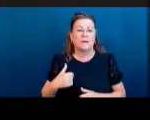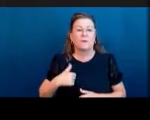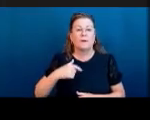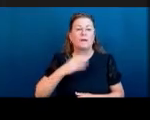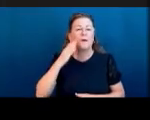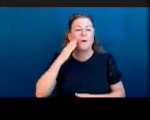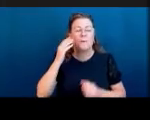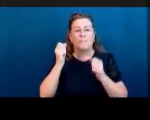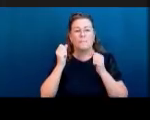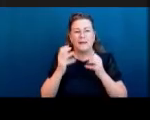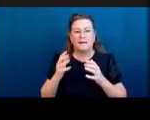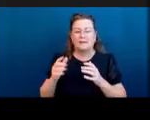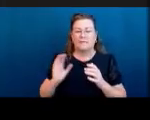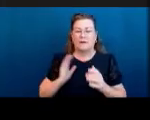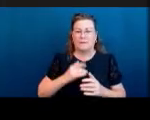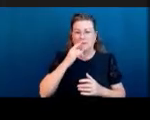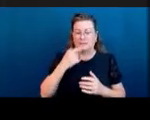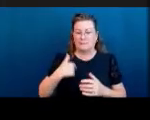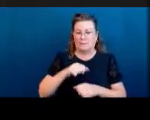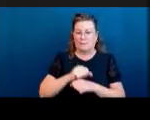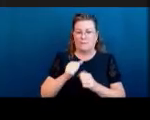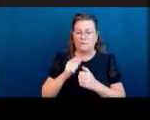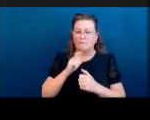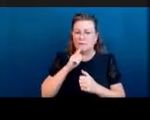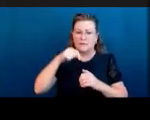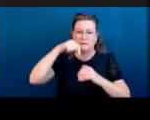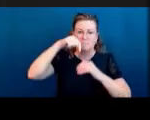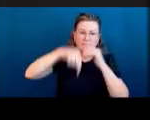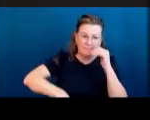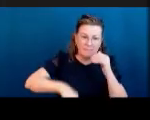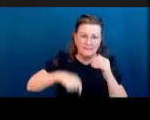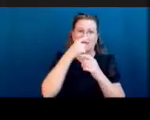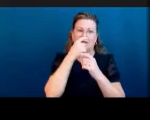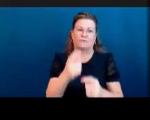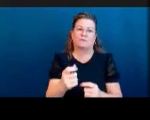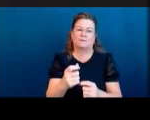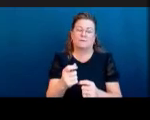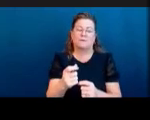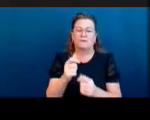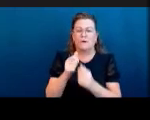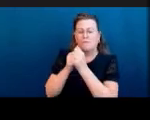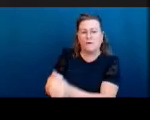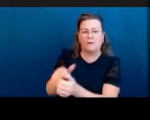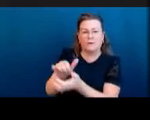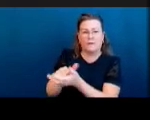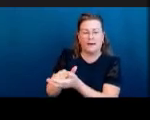kids that you work with have these deep interests. So follow those deep interests and think about the why behind that